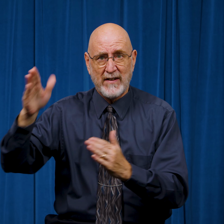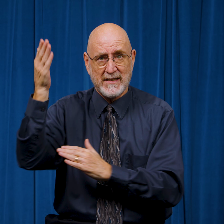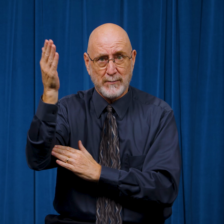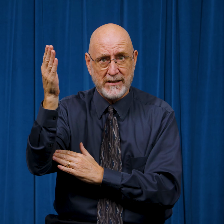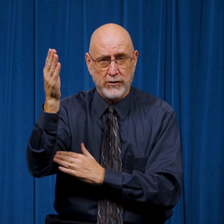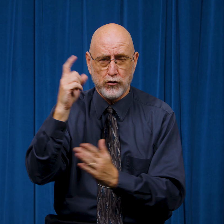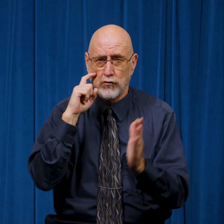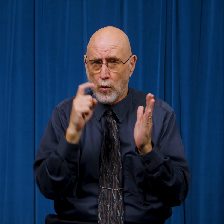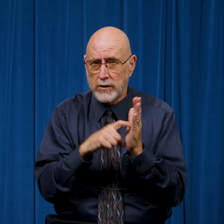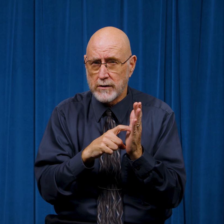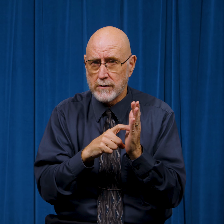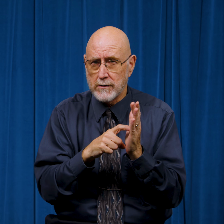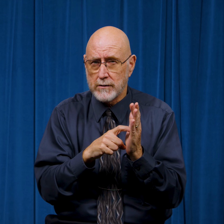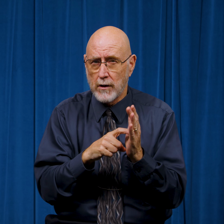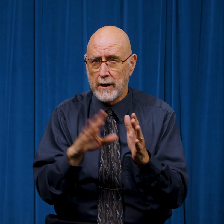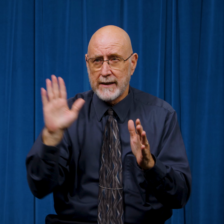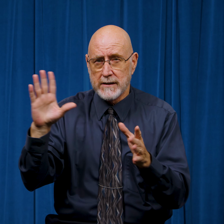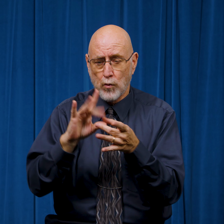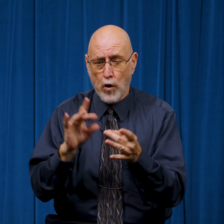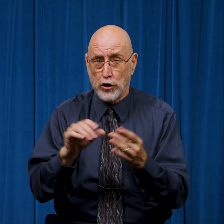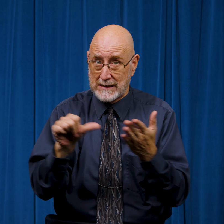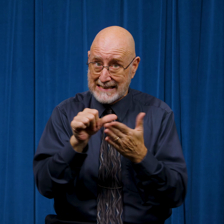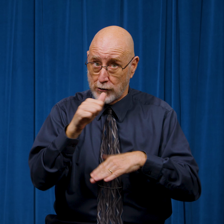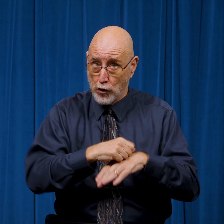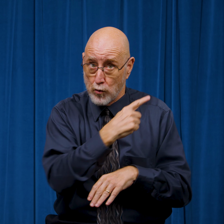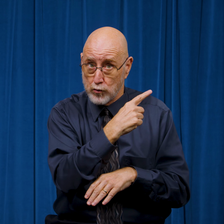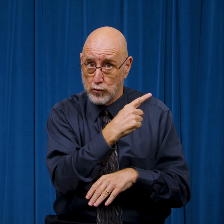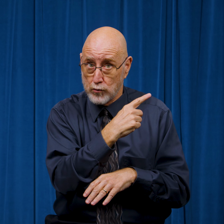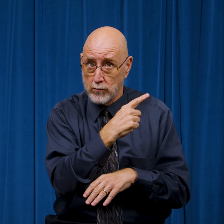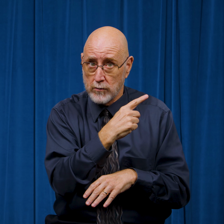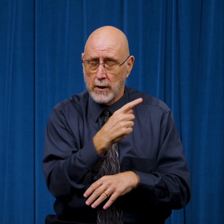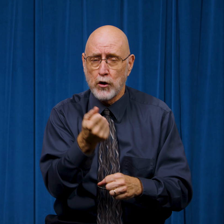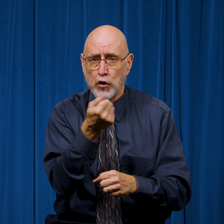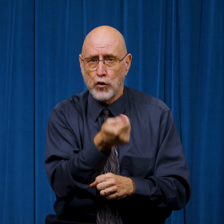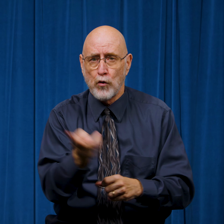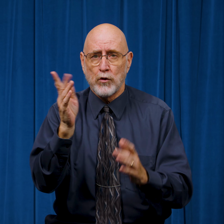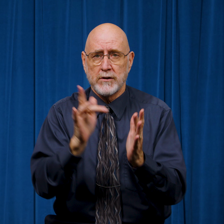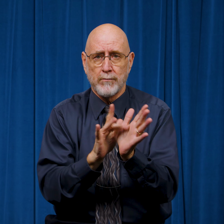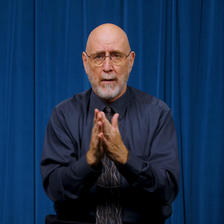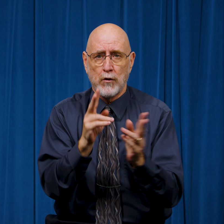take note how these words engraved in stone contain numerous biblical quotations.